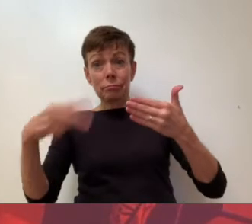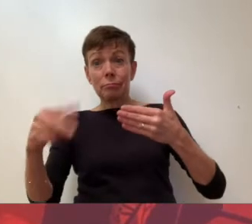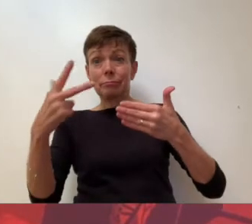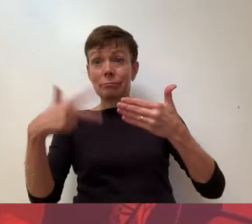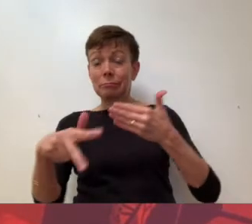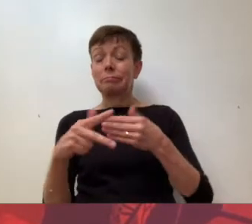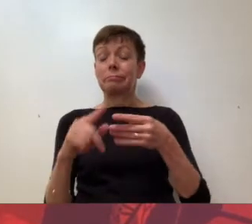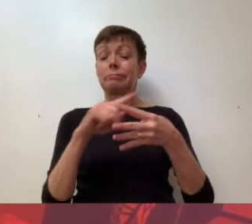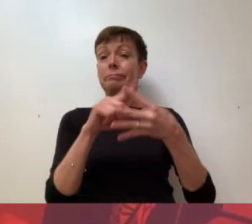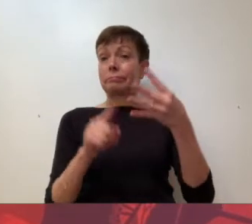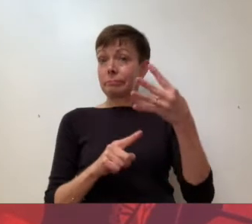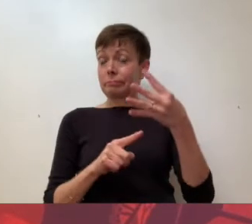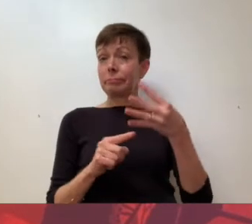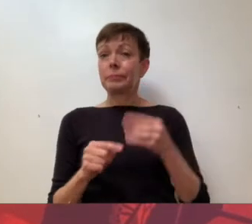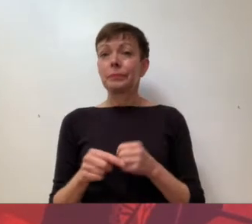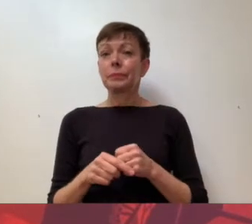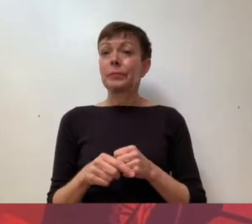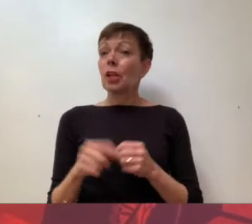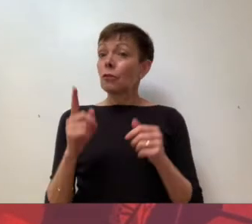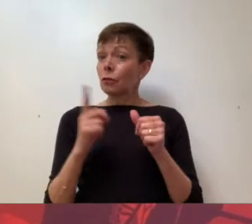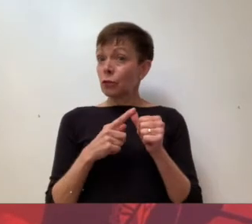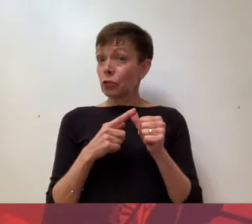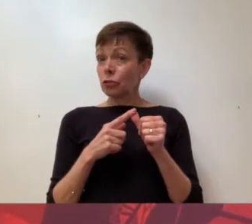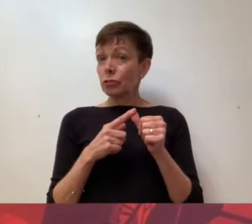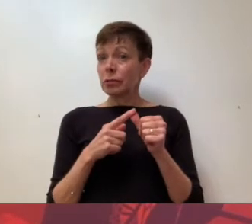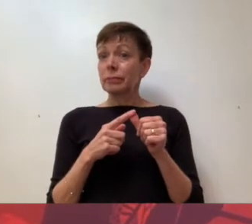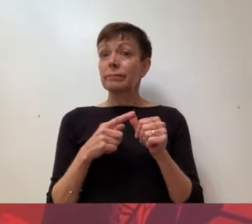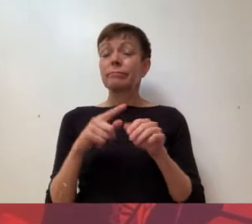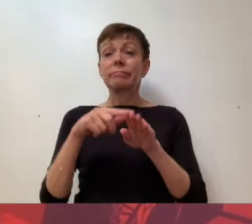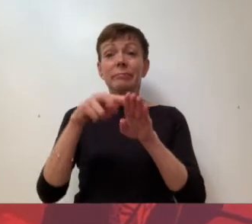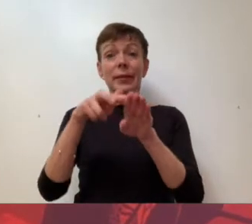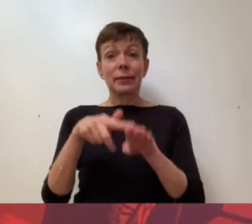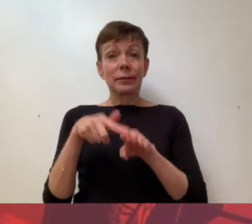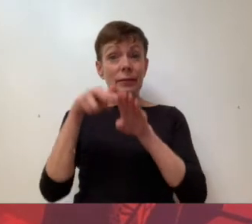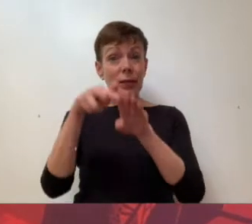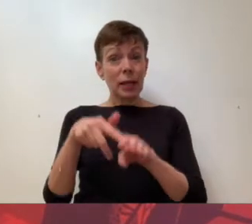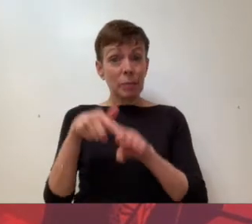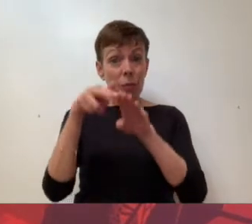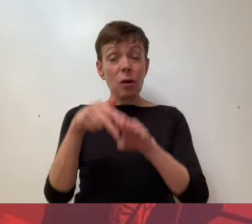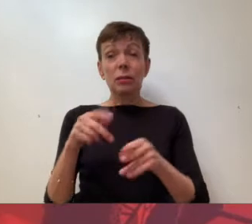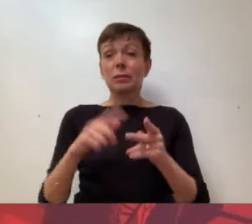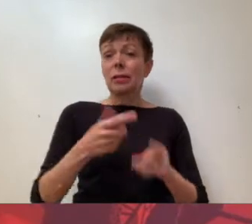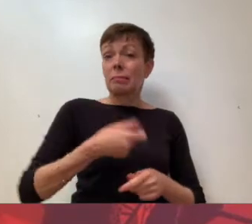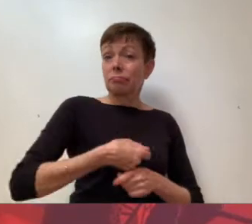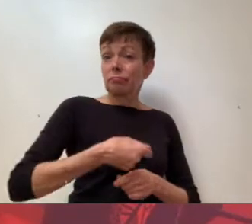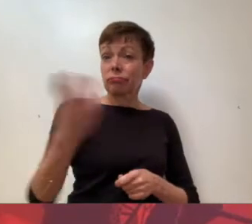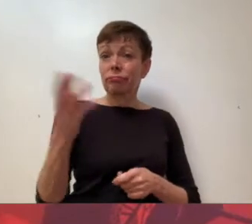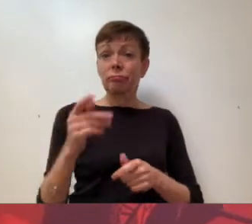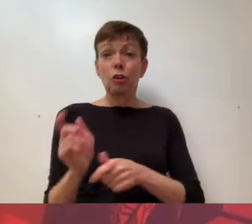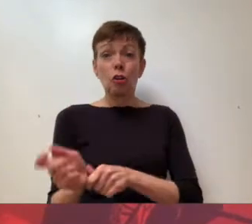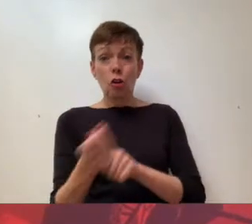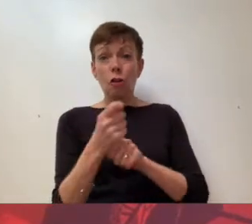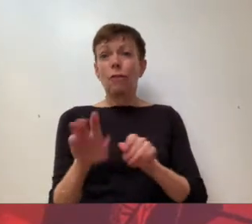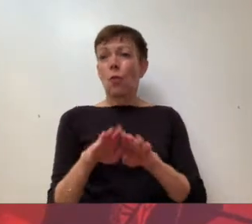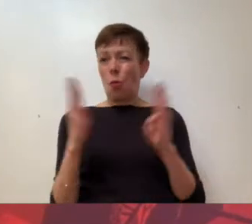coming days and weeks including the following: In the first section, Skate parks and disc